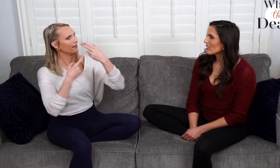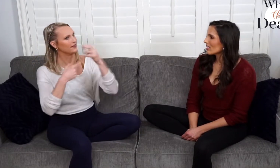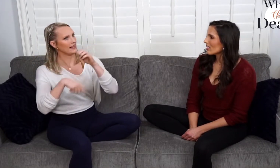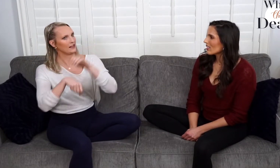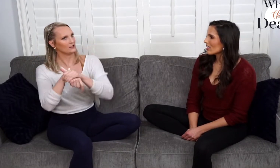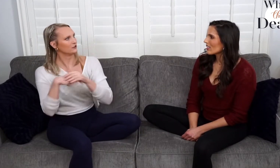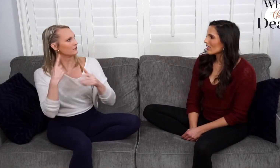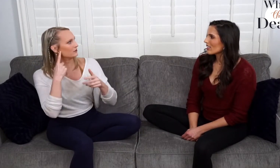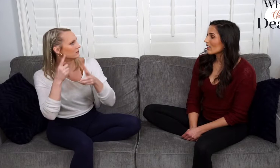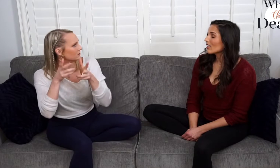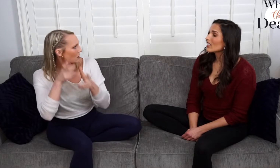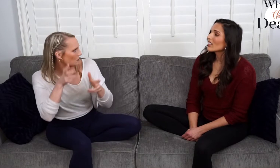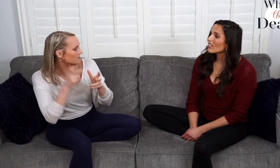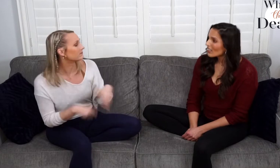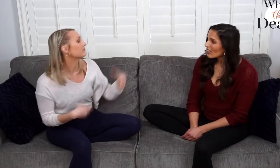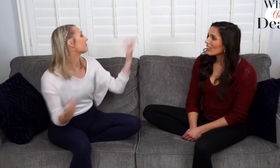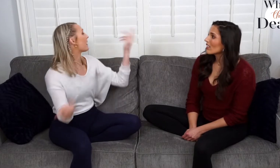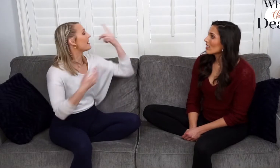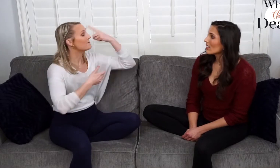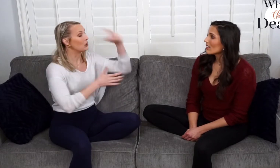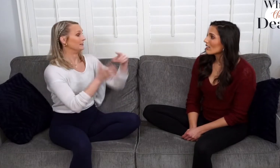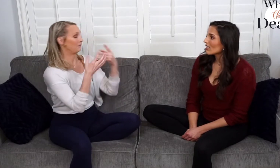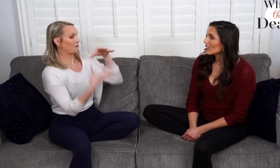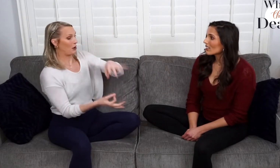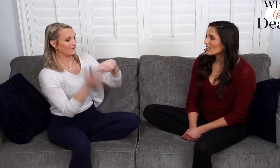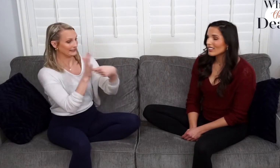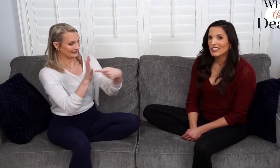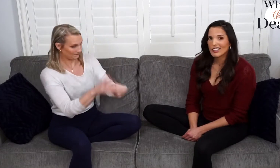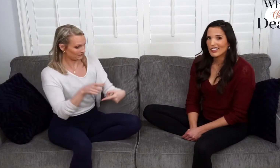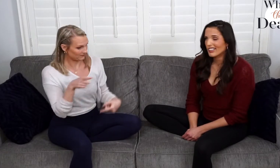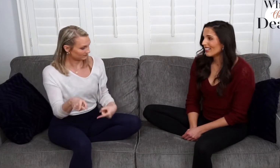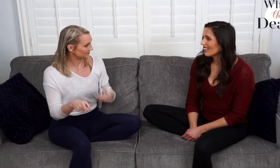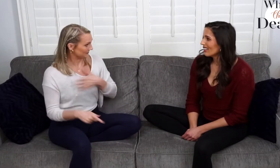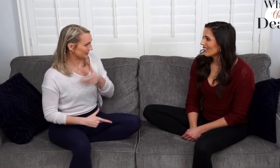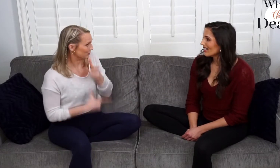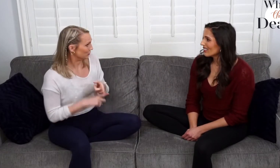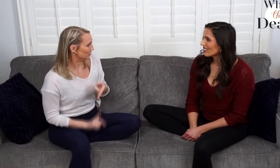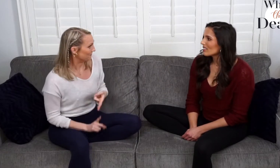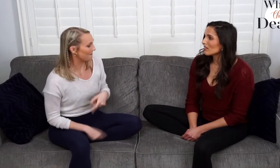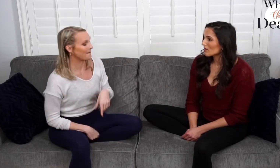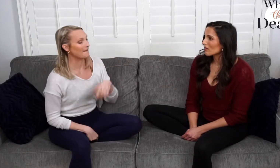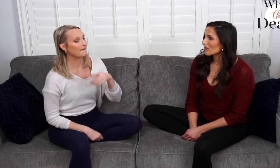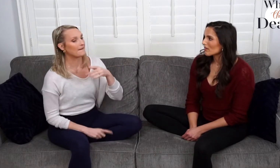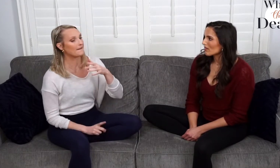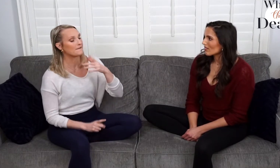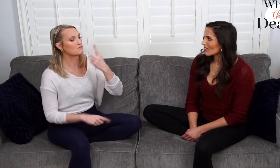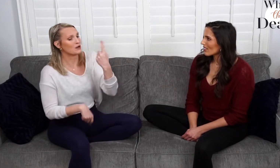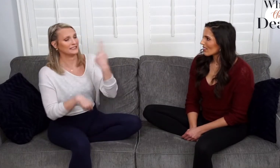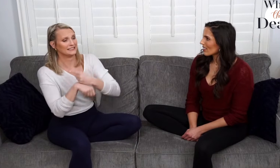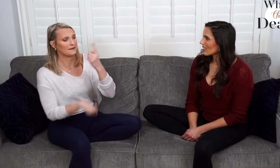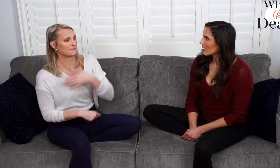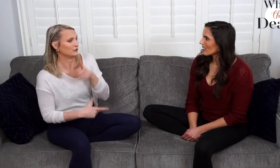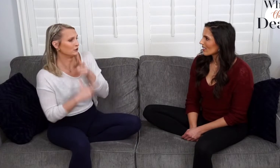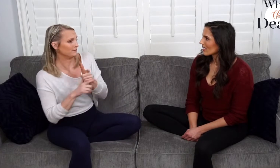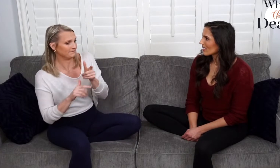to the English words that they hear. So a perfect example of this is my sister. One day my sister